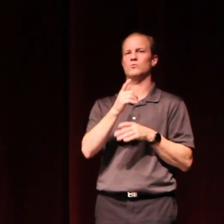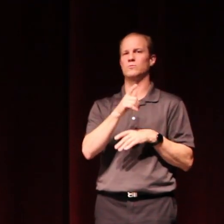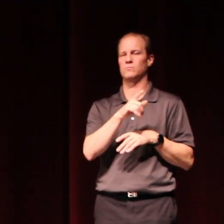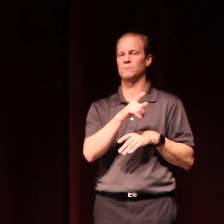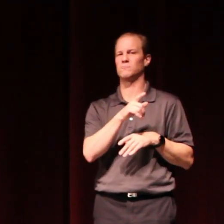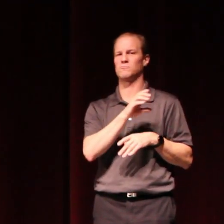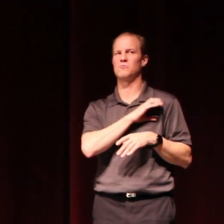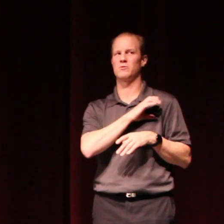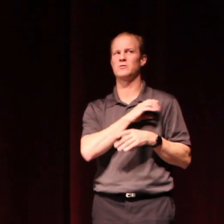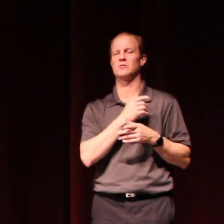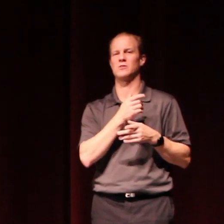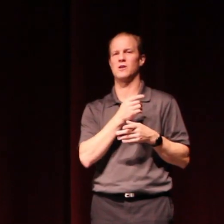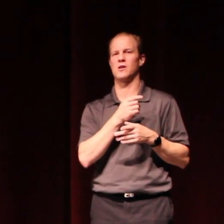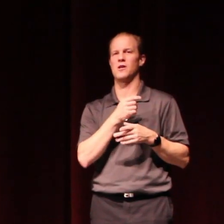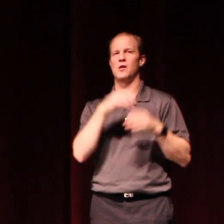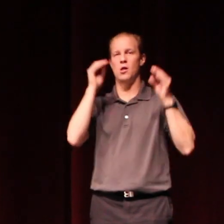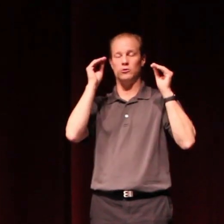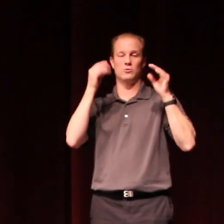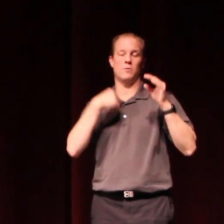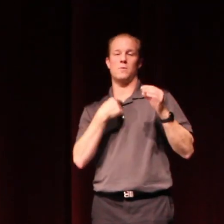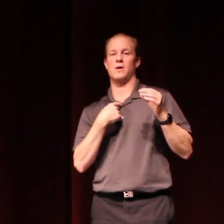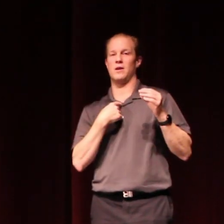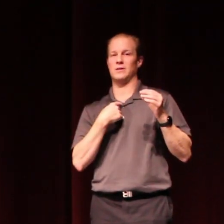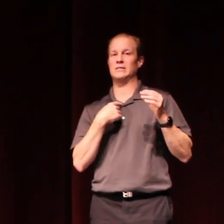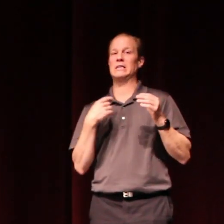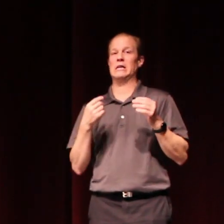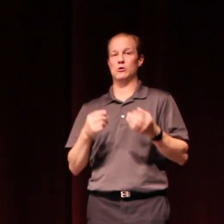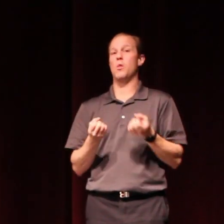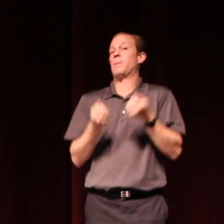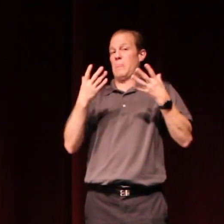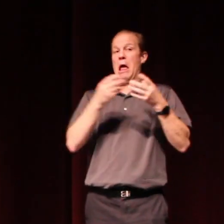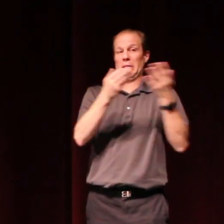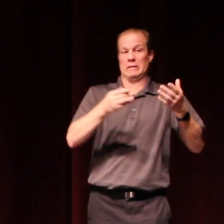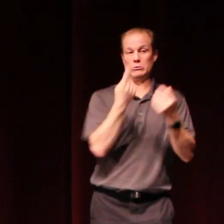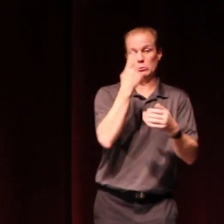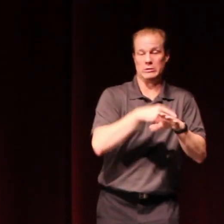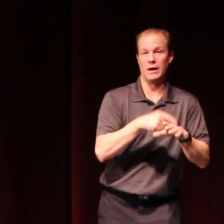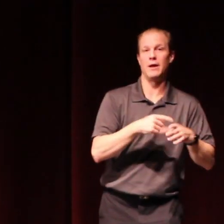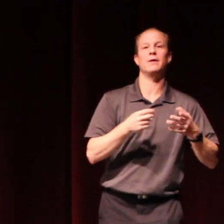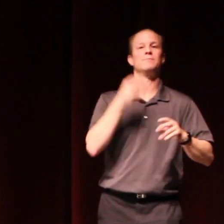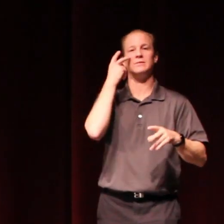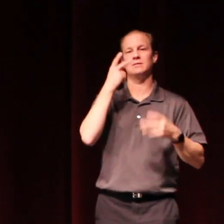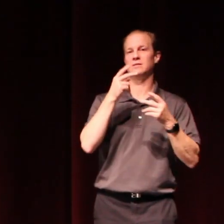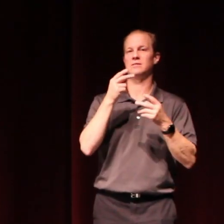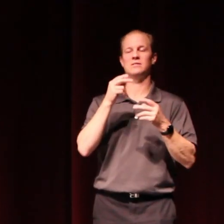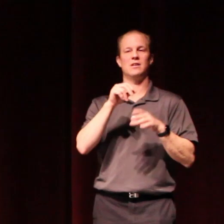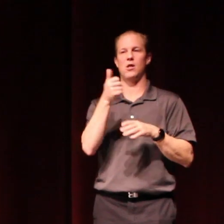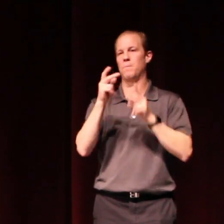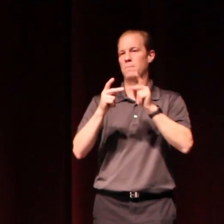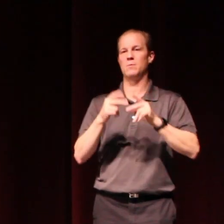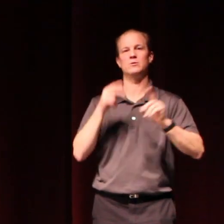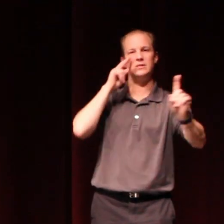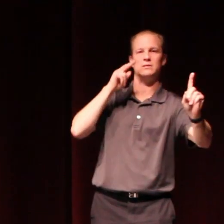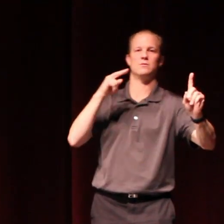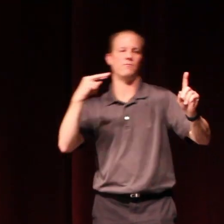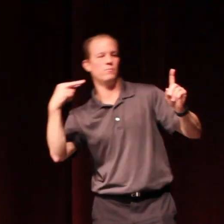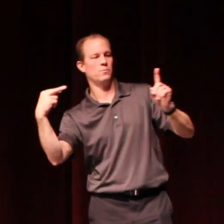me to multitask, deal with a lot of people. Try to see issues from their perspective, the laws